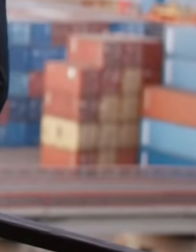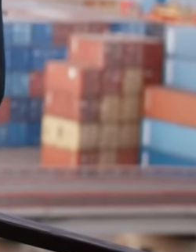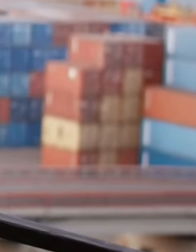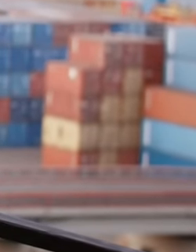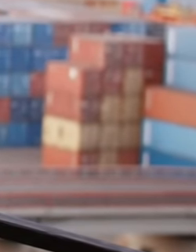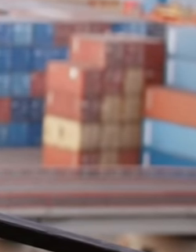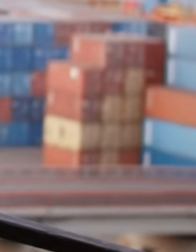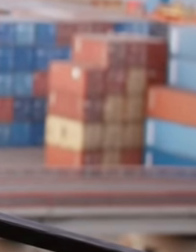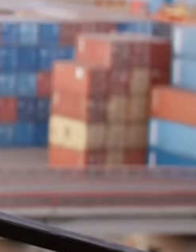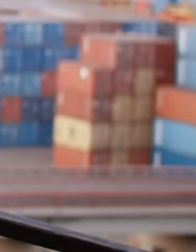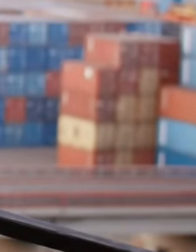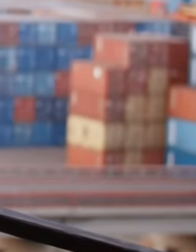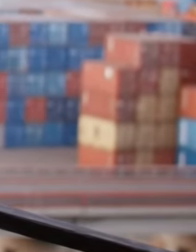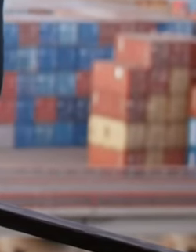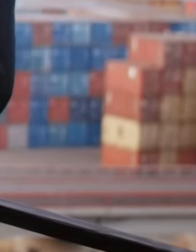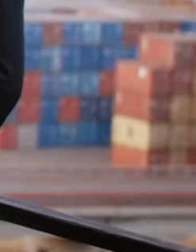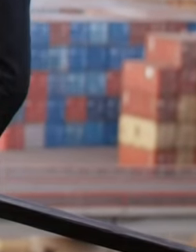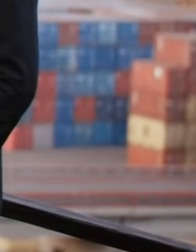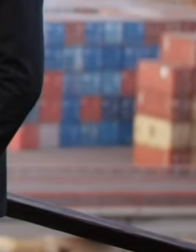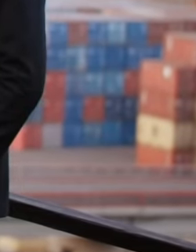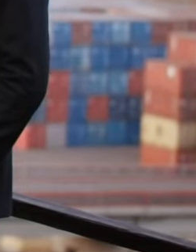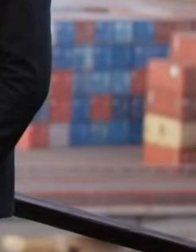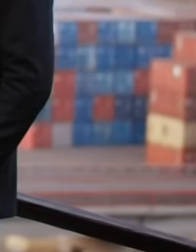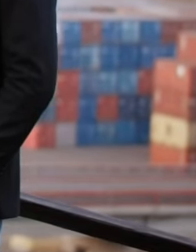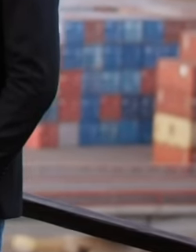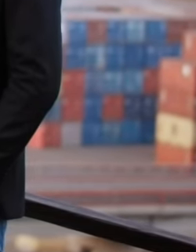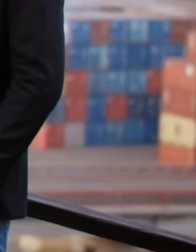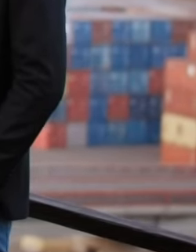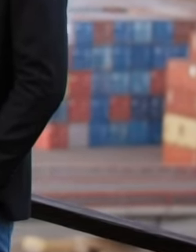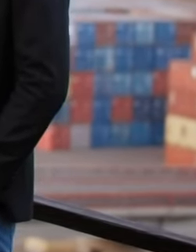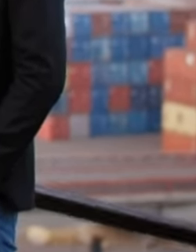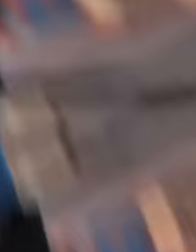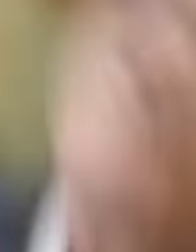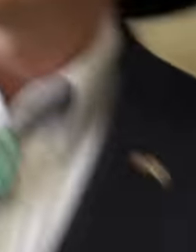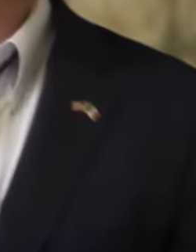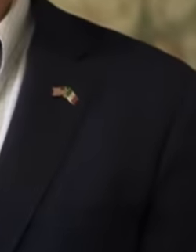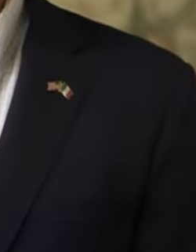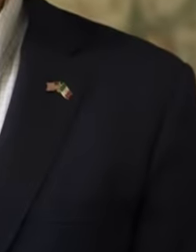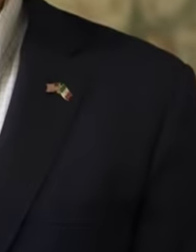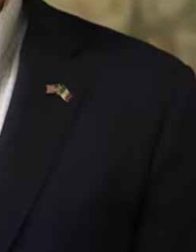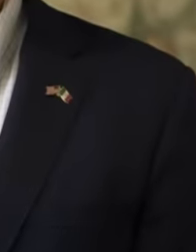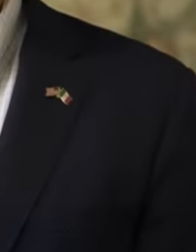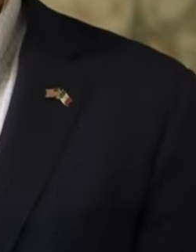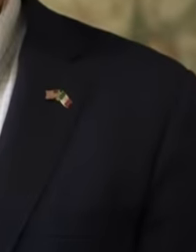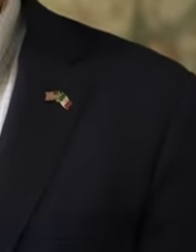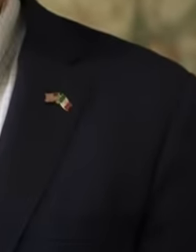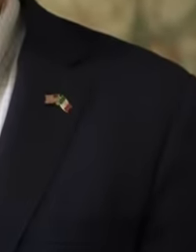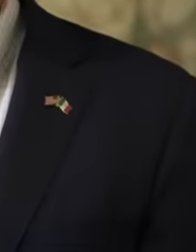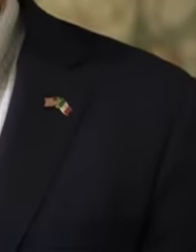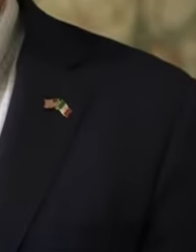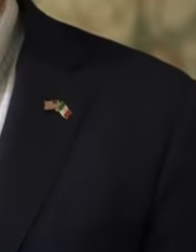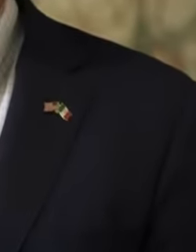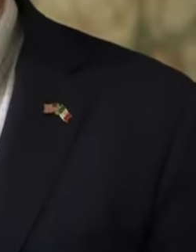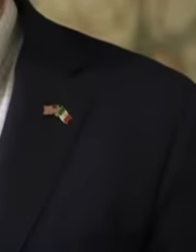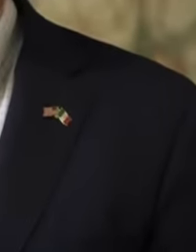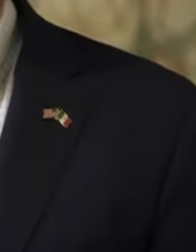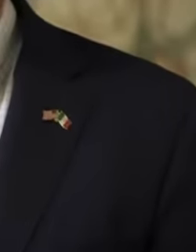the legal framework while the United States ambassador Kim Salazar has also warned about the